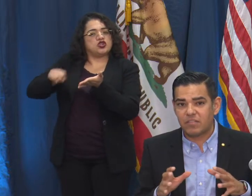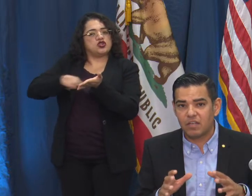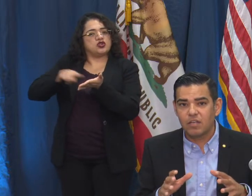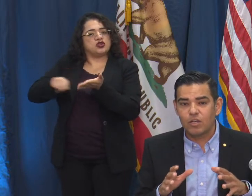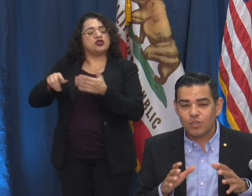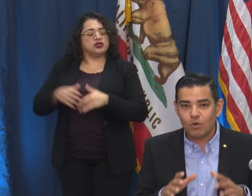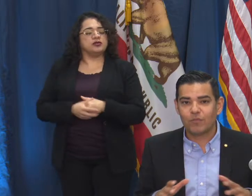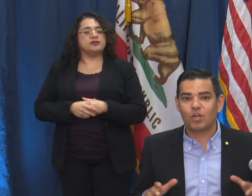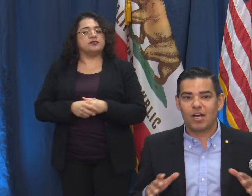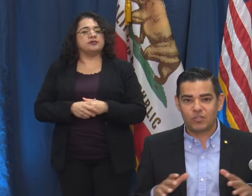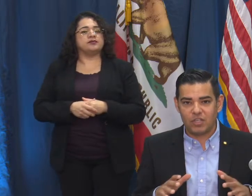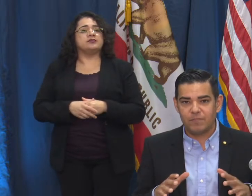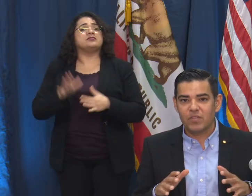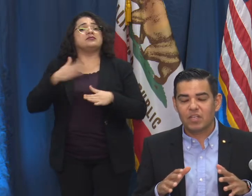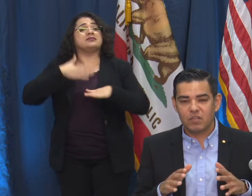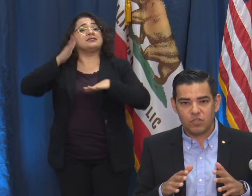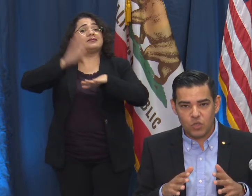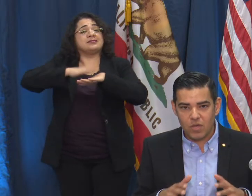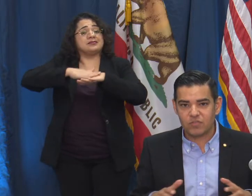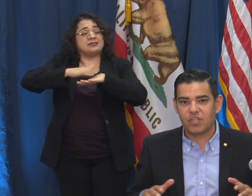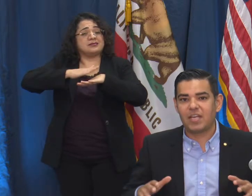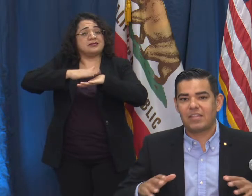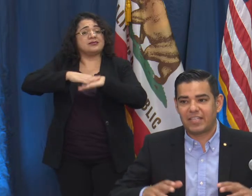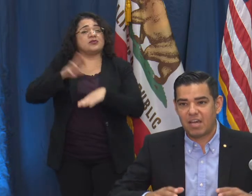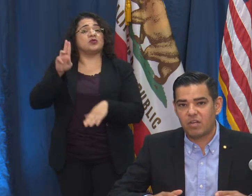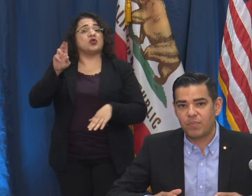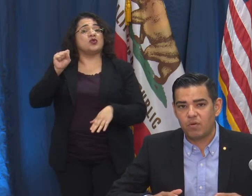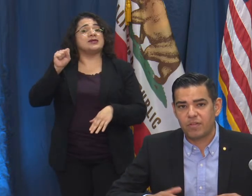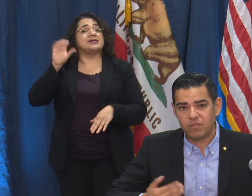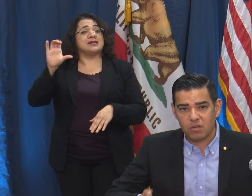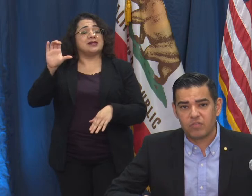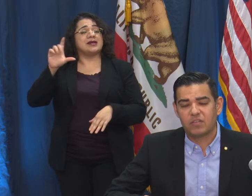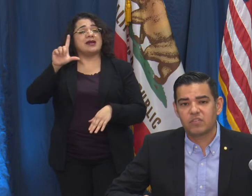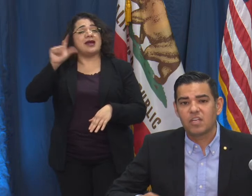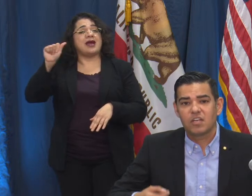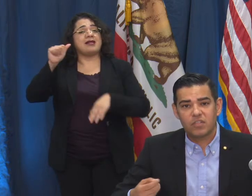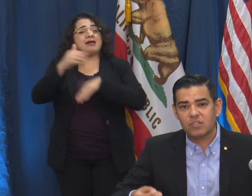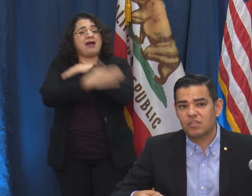note of caution because USC and the County both have noted this, this is